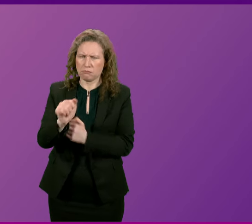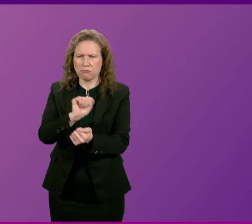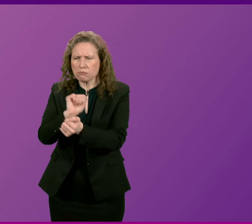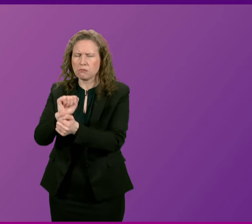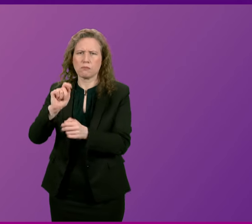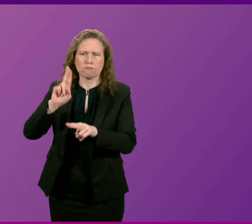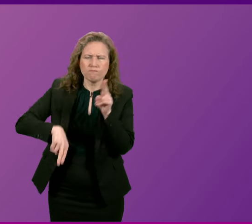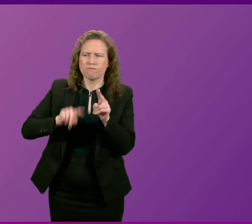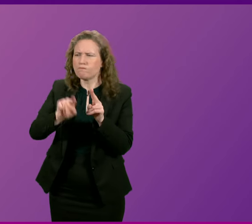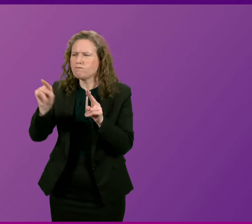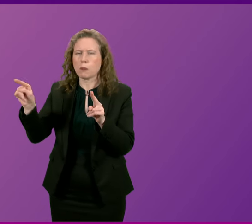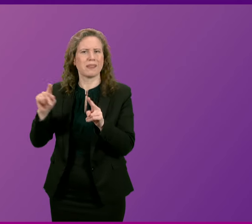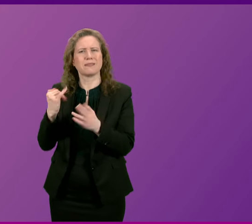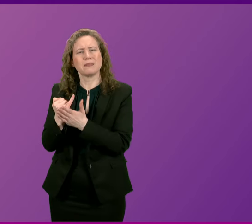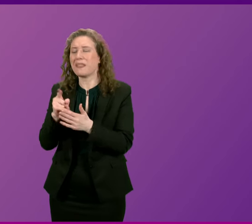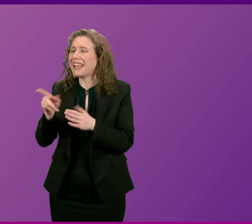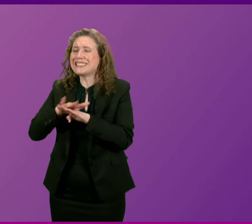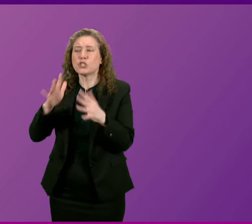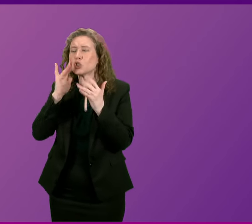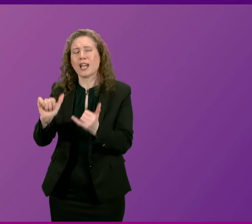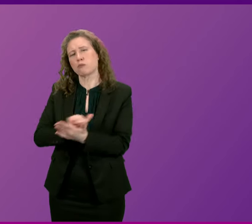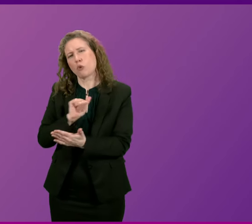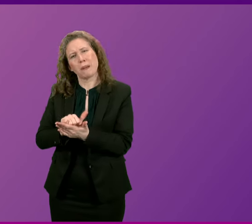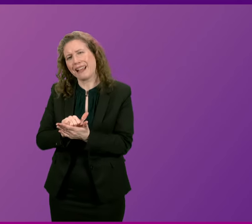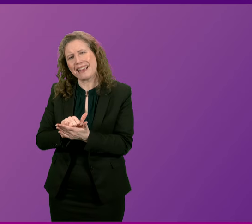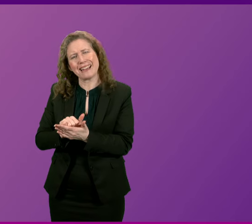because it did not provide the checks and balances that it should have? It